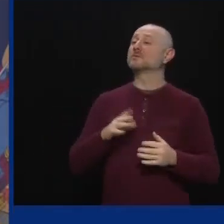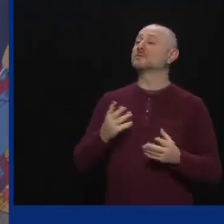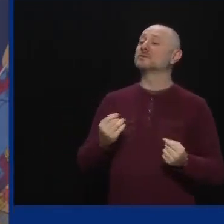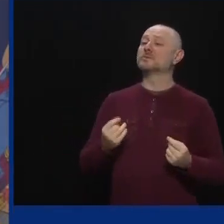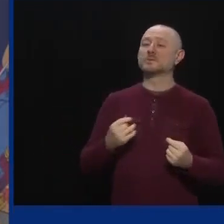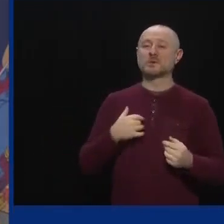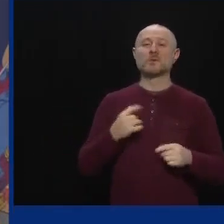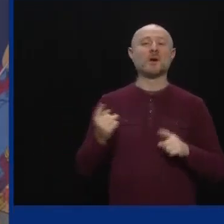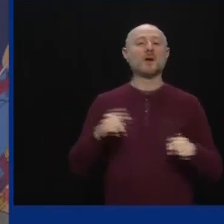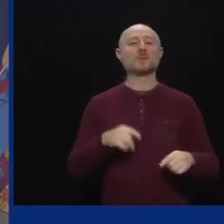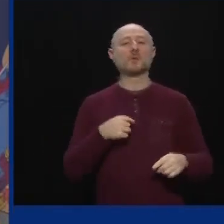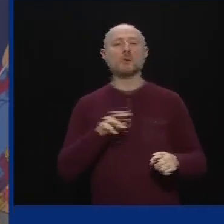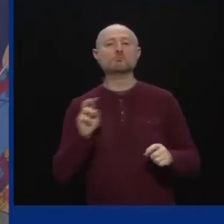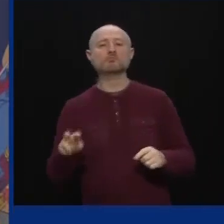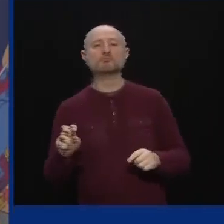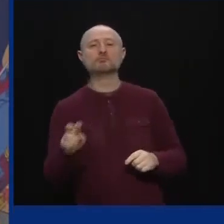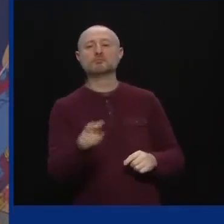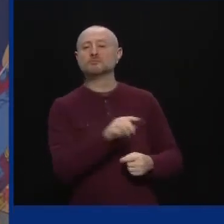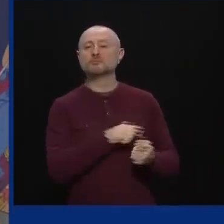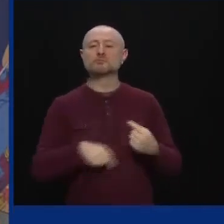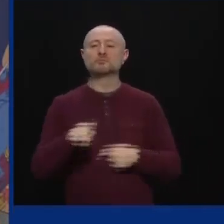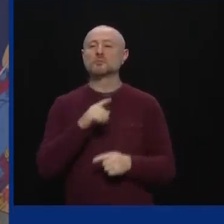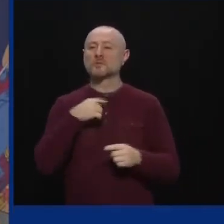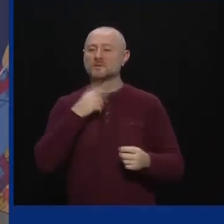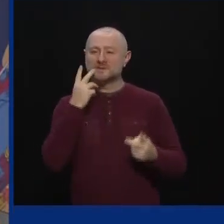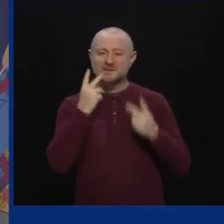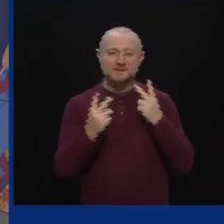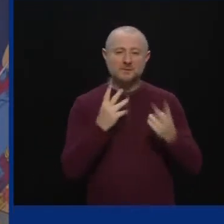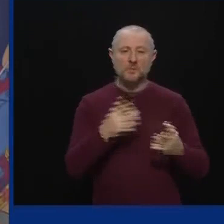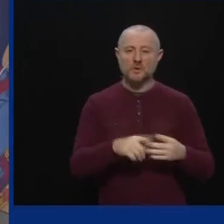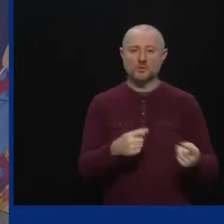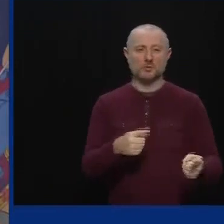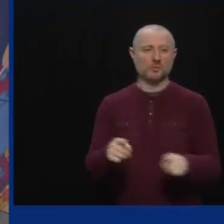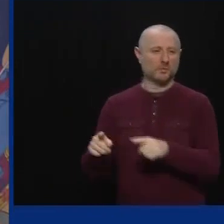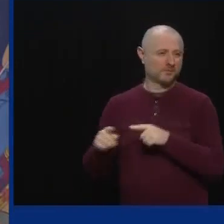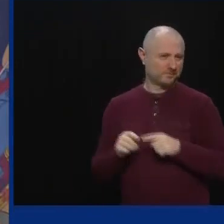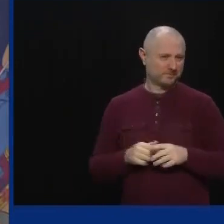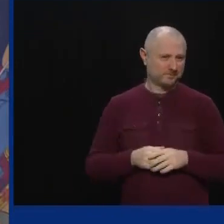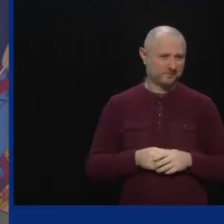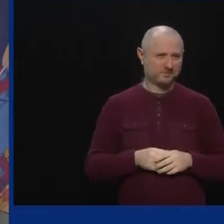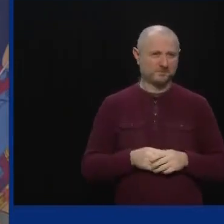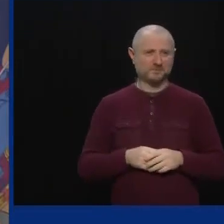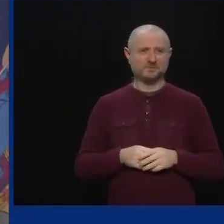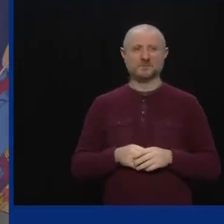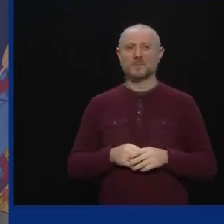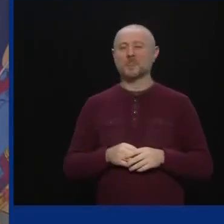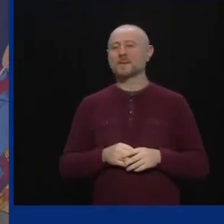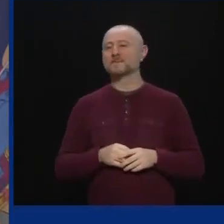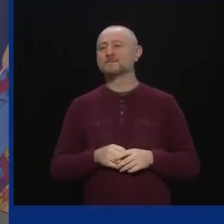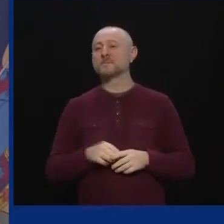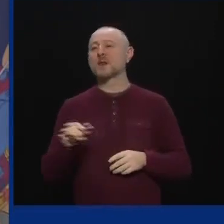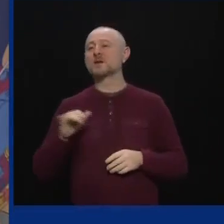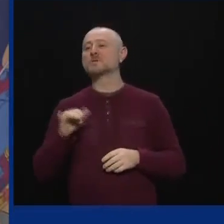I'M ENERGIZED, FIRED UP FOR THIS, MY FIRST TIME IN THIS POSITION. WE'RE LOOKING FORWARD TO THAT AS WELL. I WANT TO COME TO THIS TOUR,